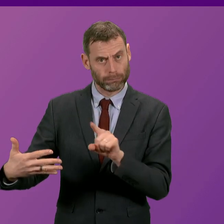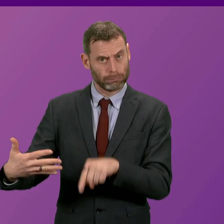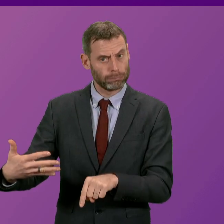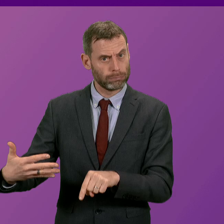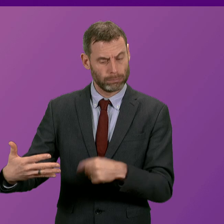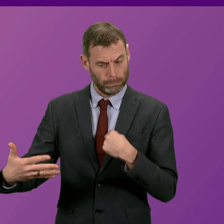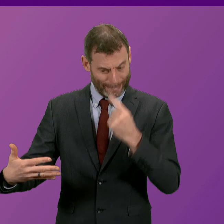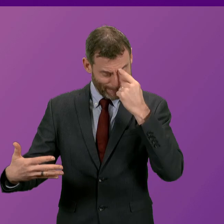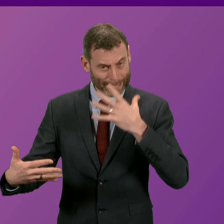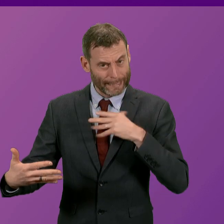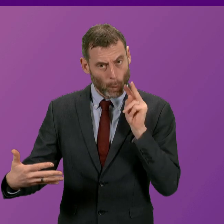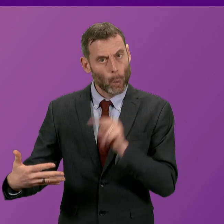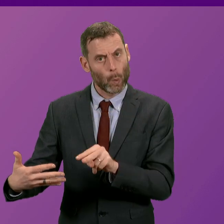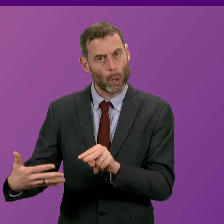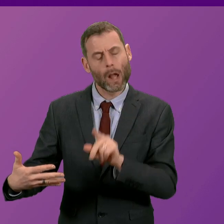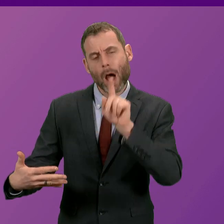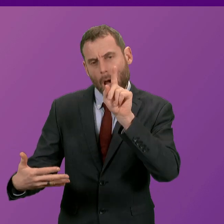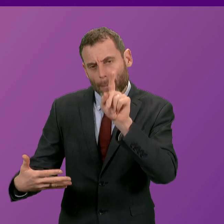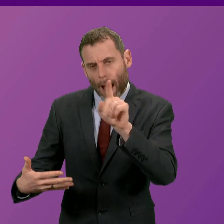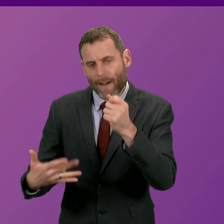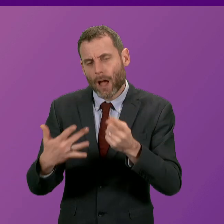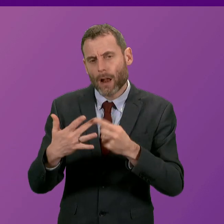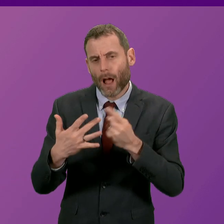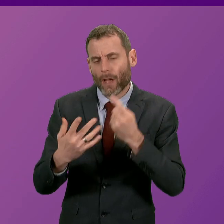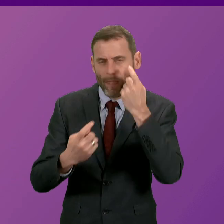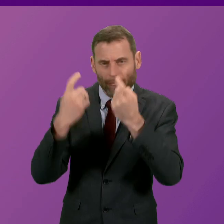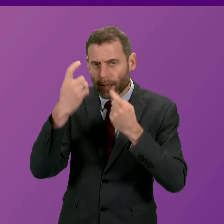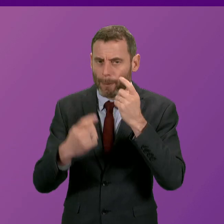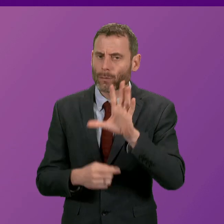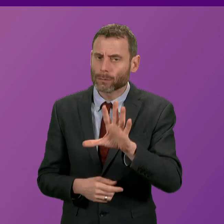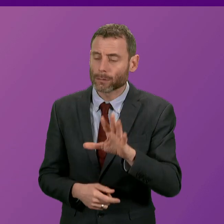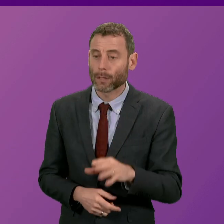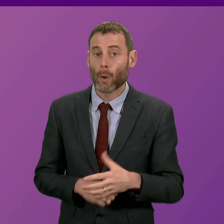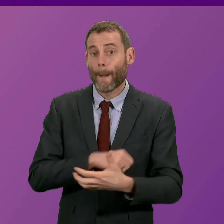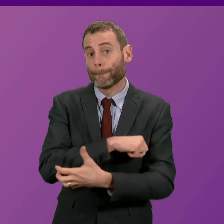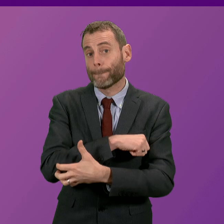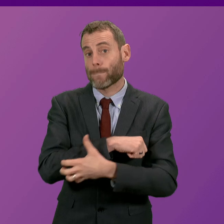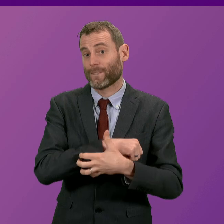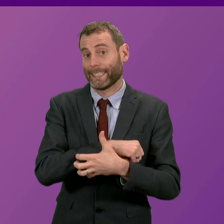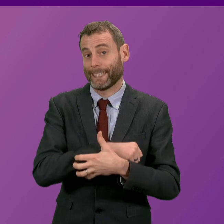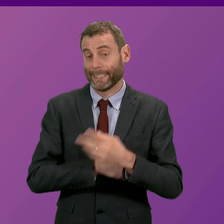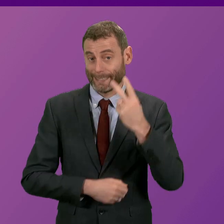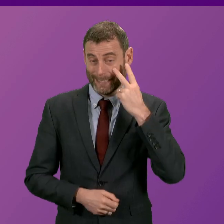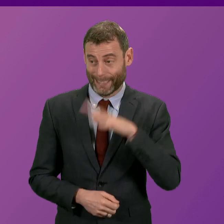However, there is another important factor, and that is the persistence of poverty in our society.